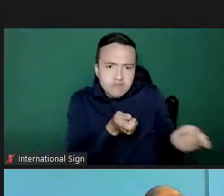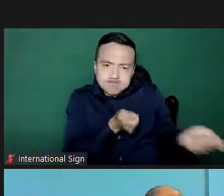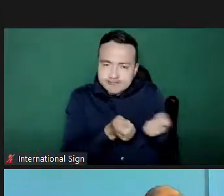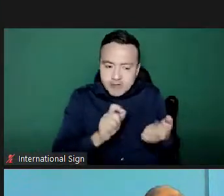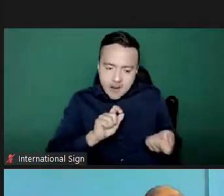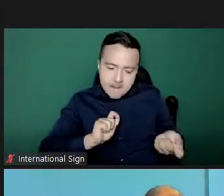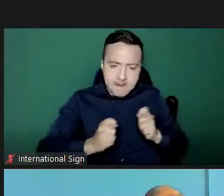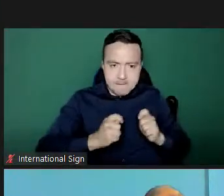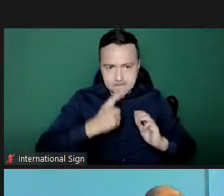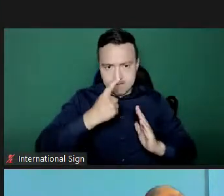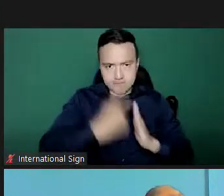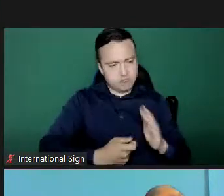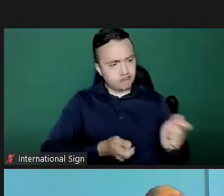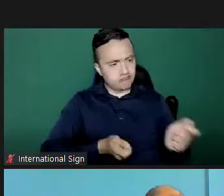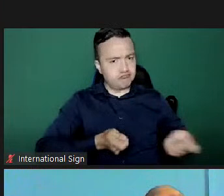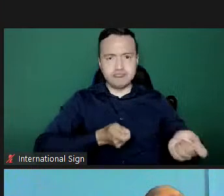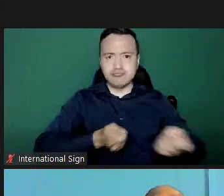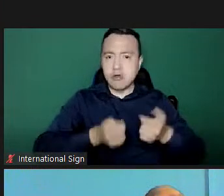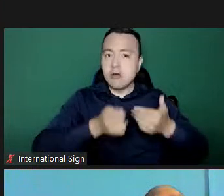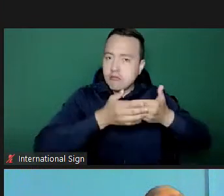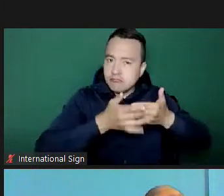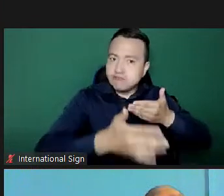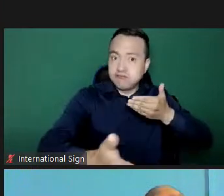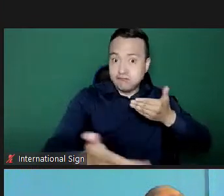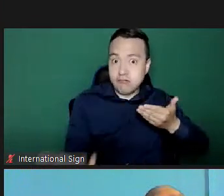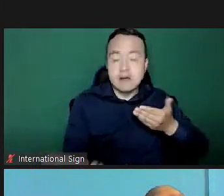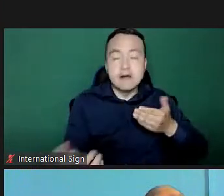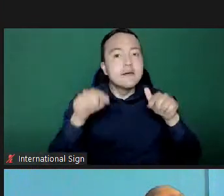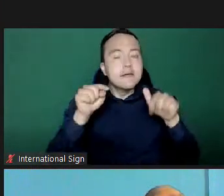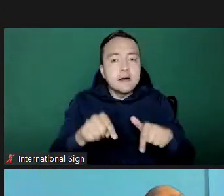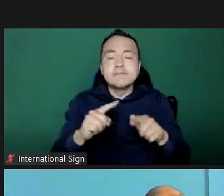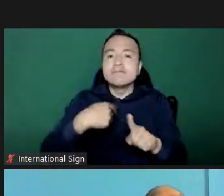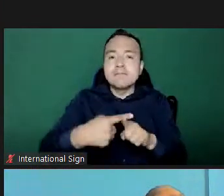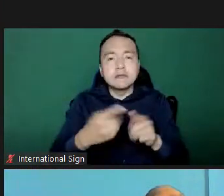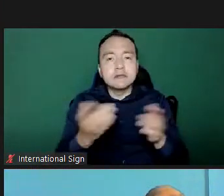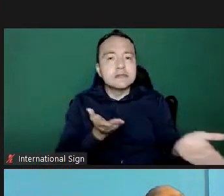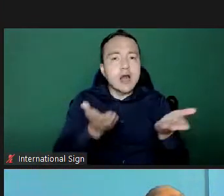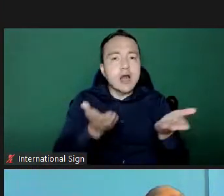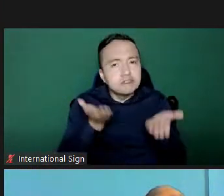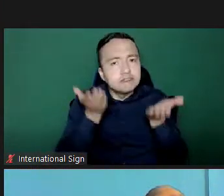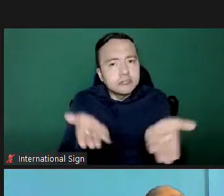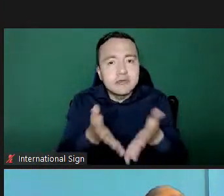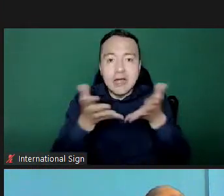And mental health has been a big issue within the COVID experience.